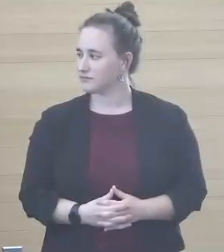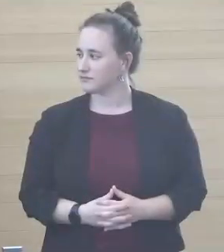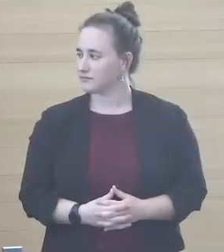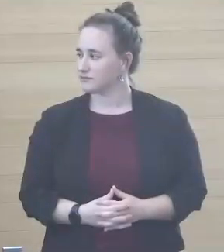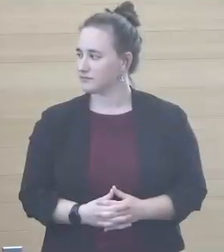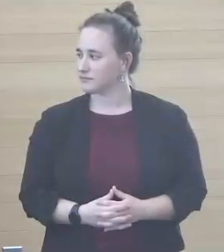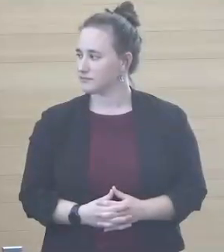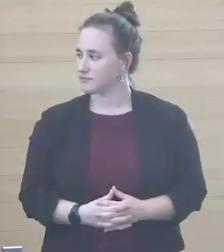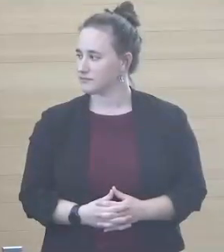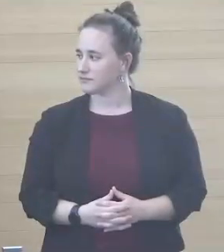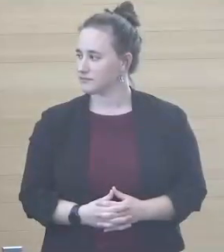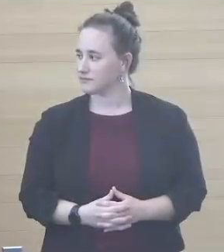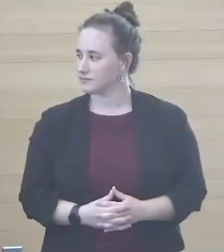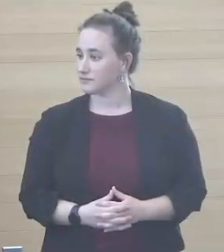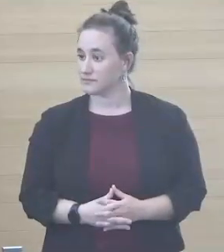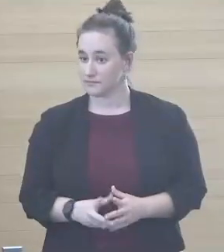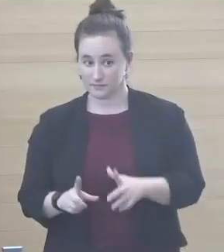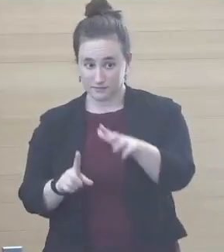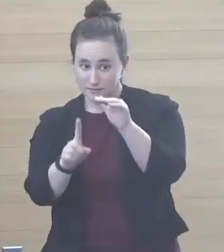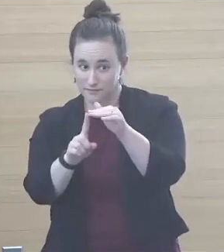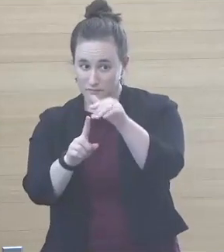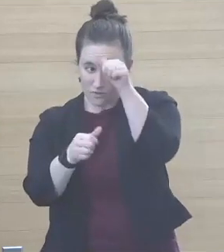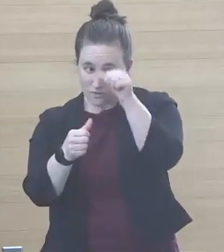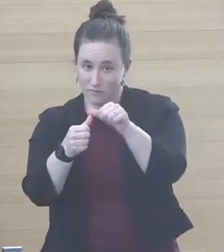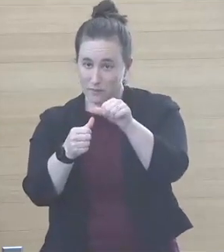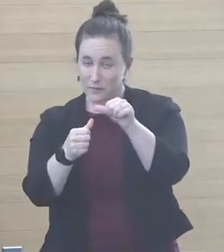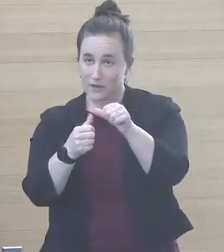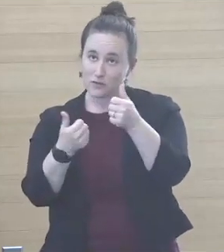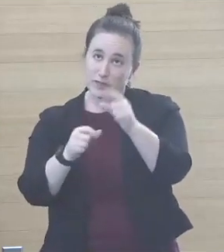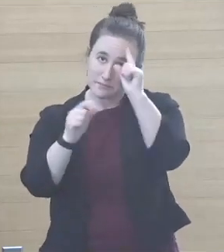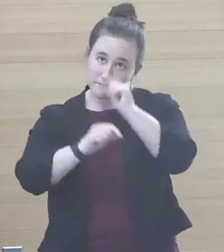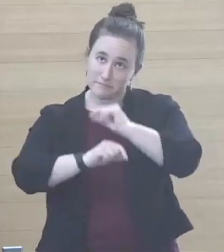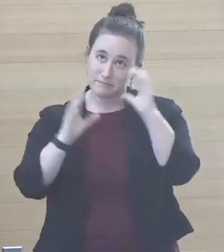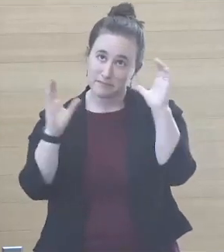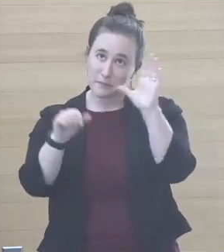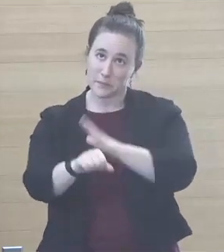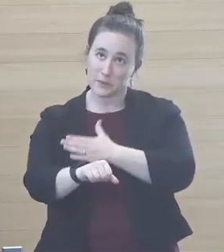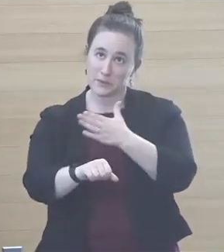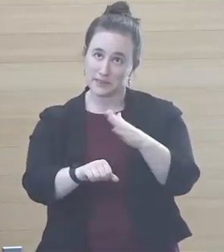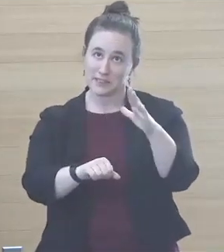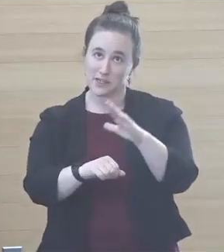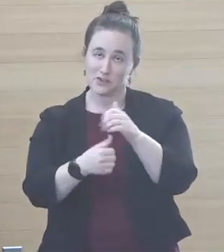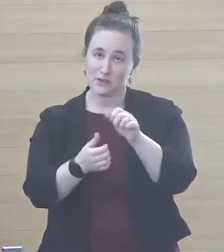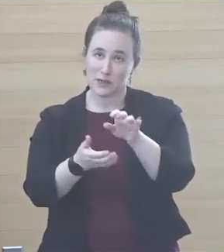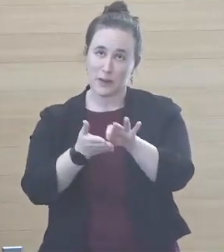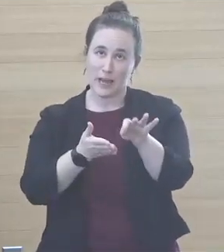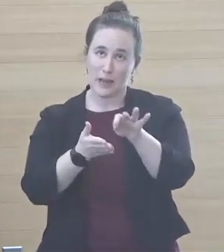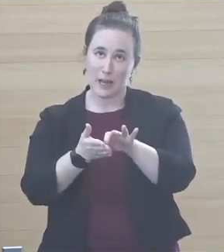And remember what Desi said, guys, imagine the music going, doo-doo-doo-doo